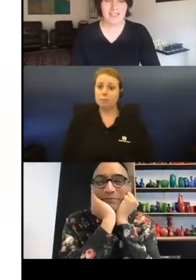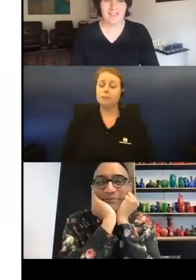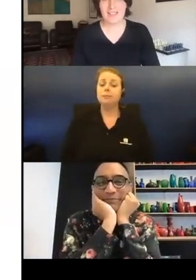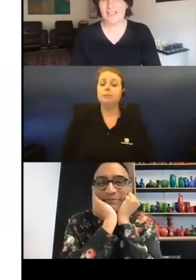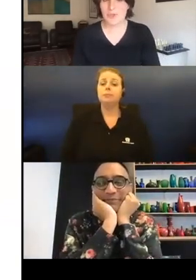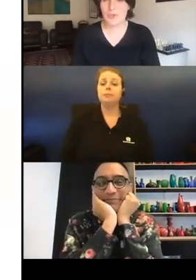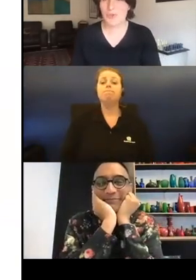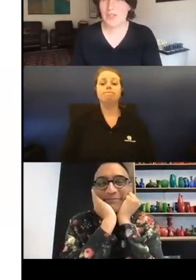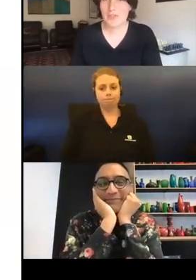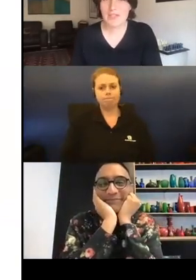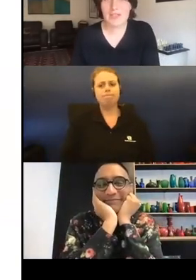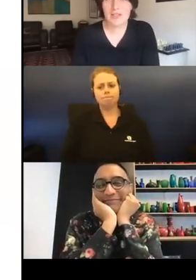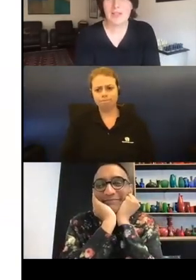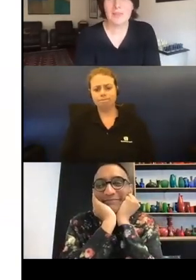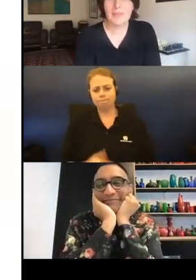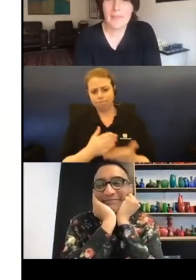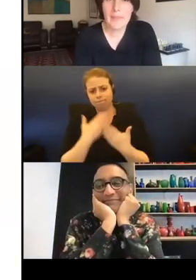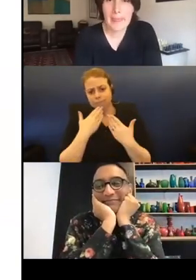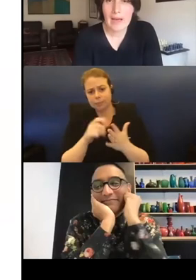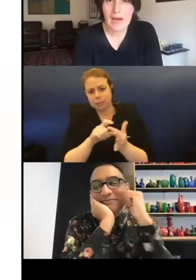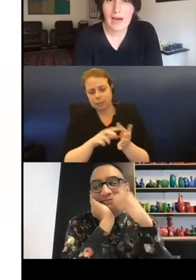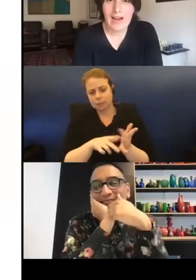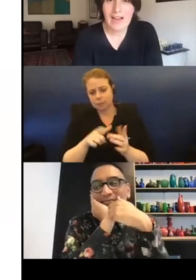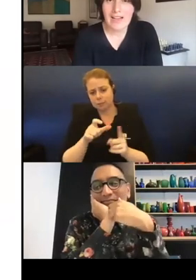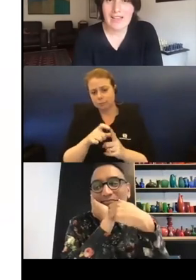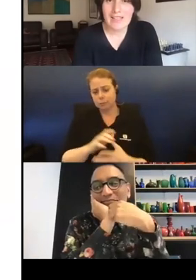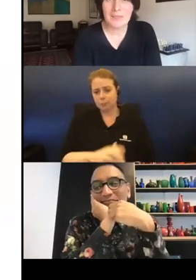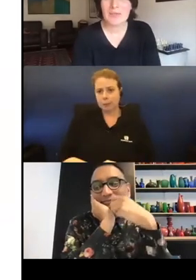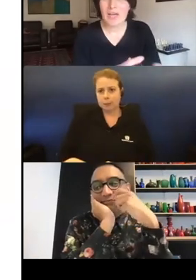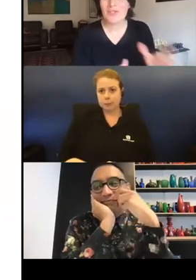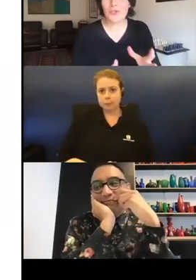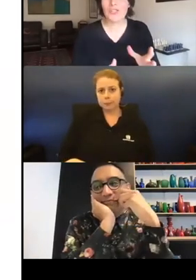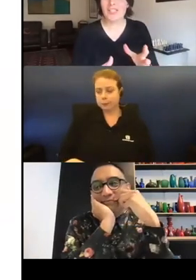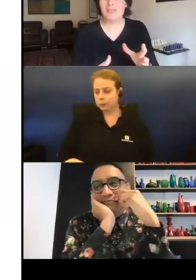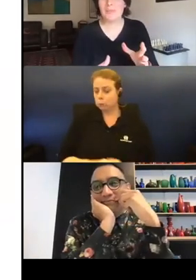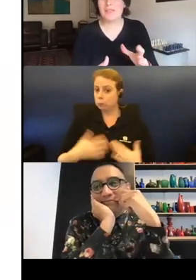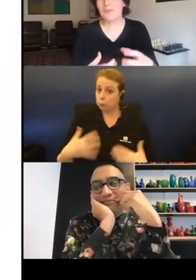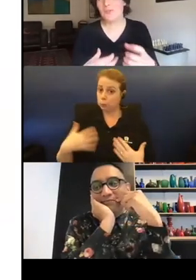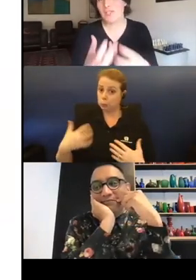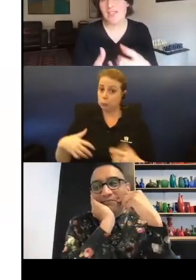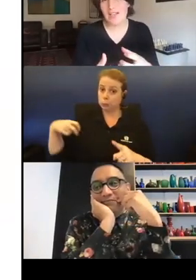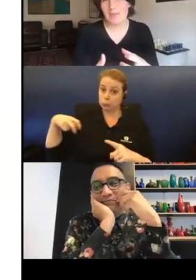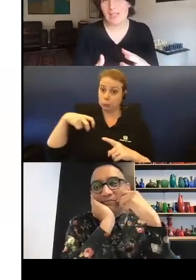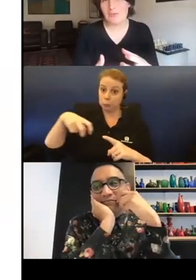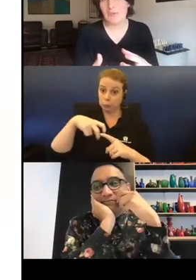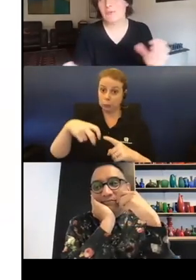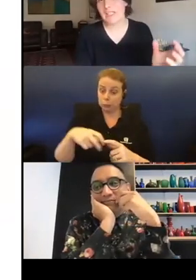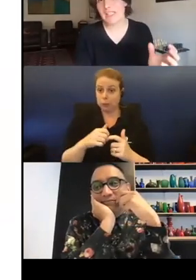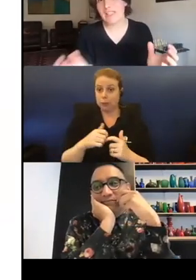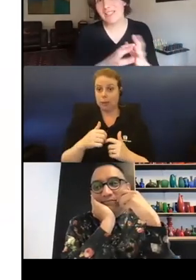yes for sure thank you david um it's been quite a journey me for the first time kind of re-um